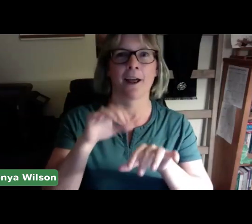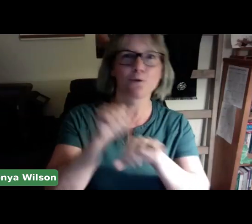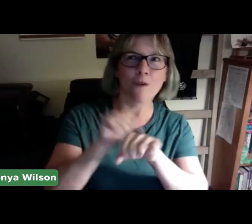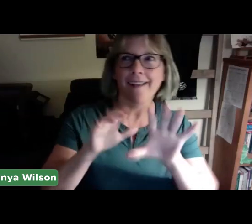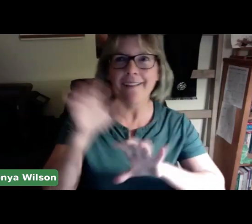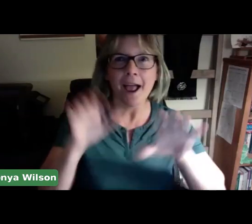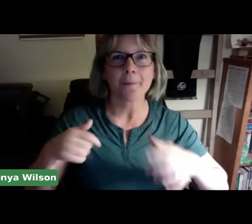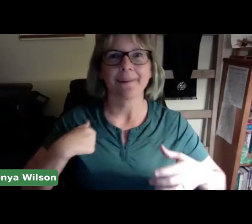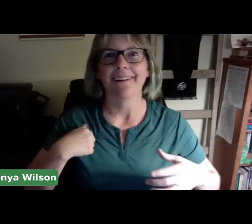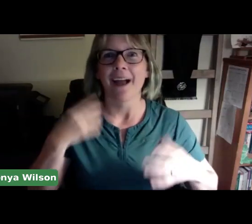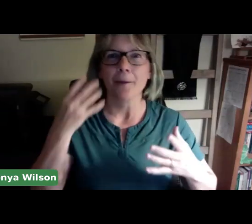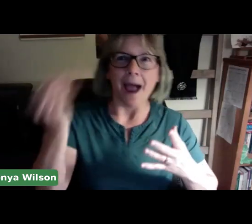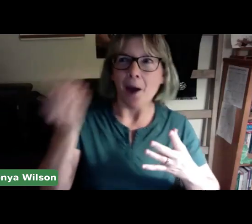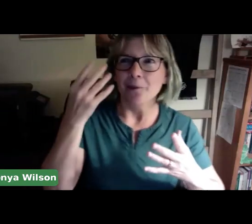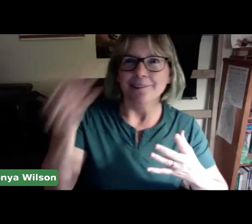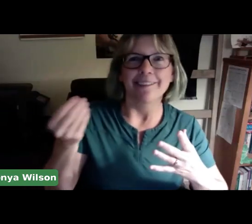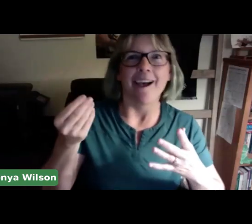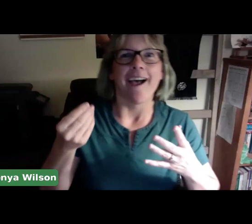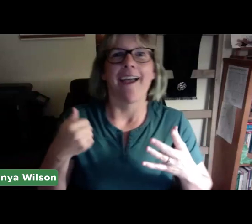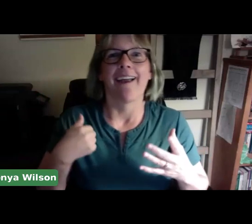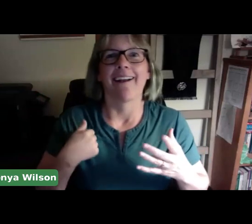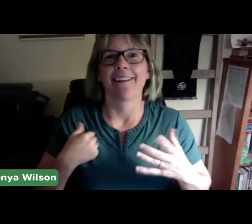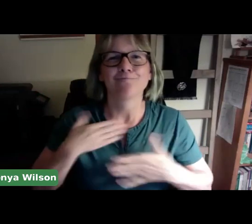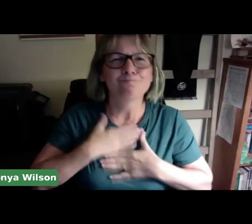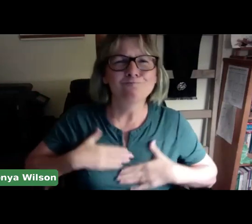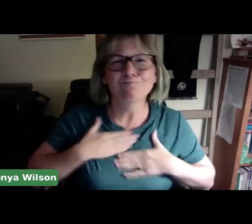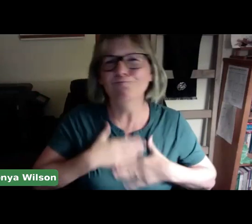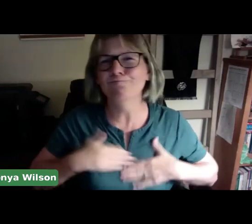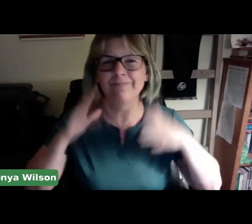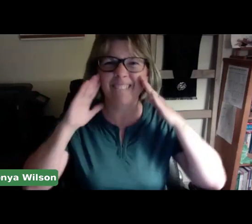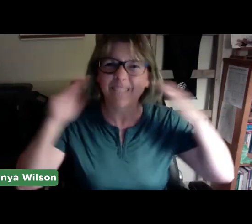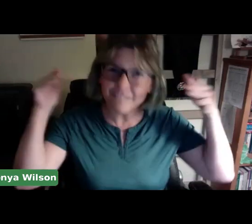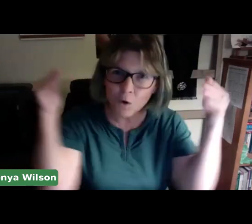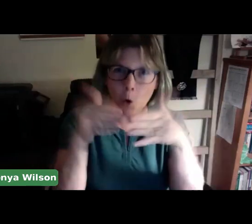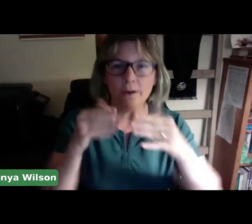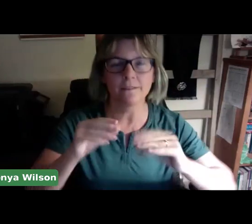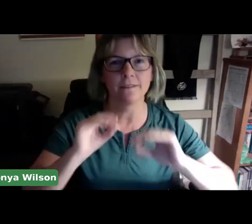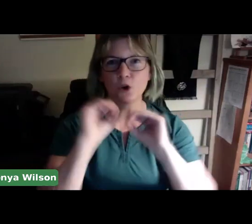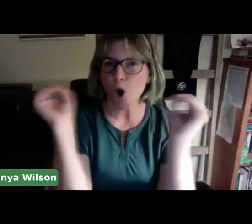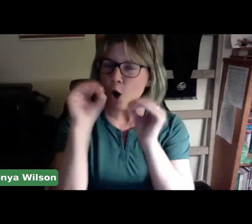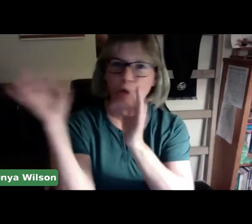Because I can't hear anything rock climbing when I go outdoors I have such a great time